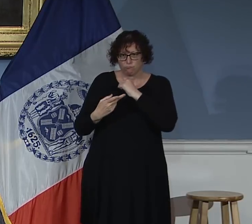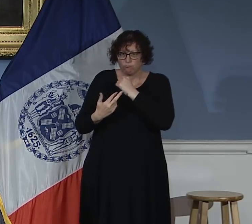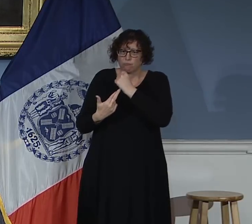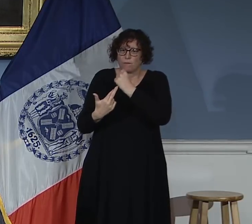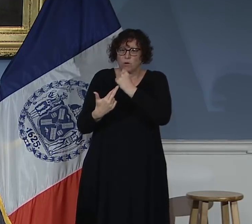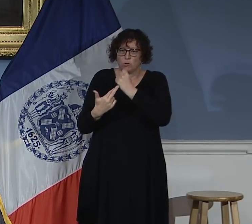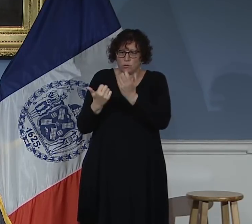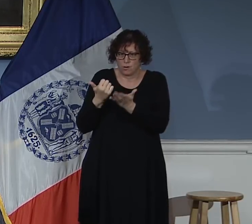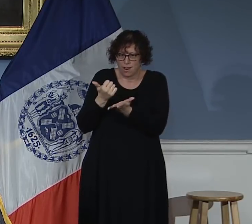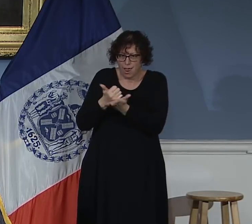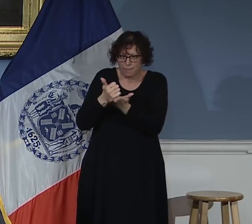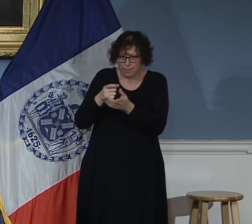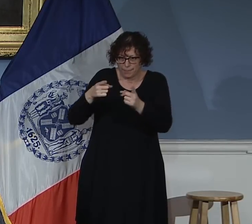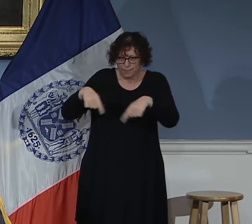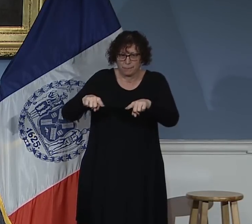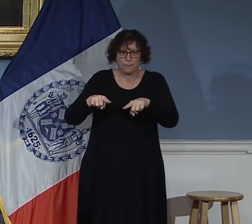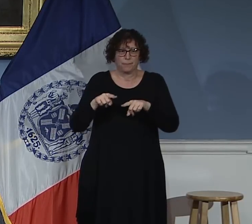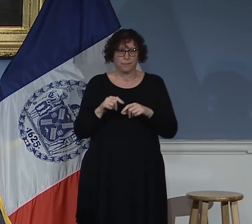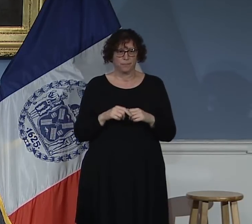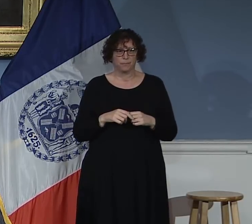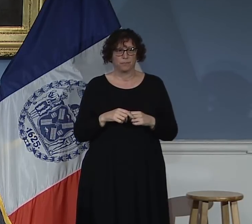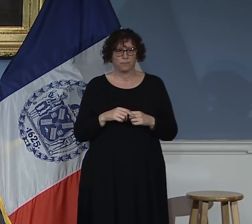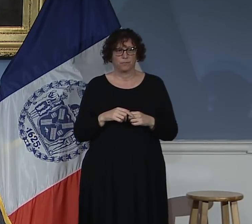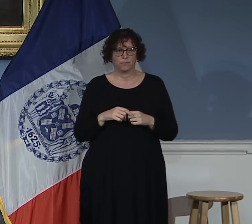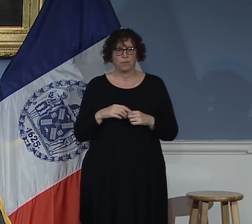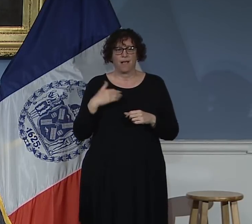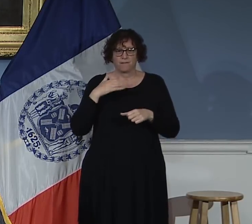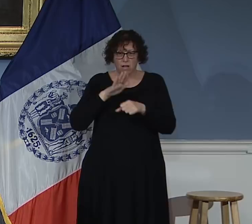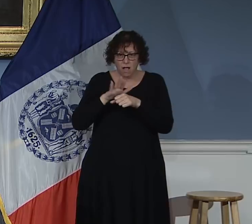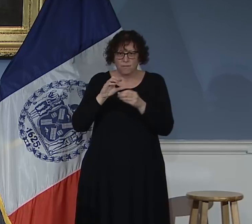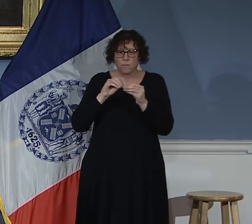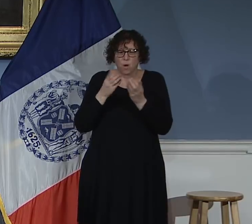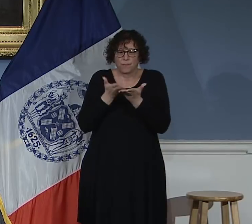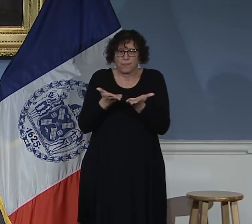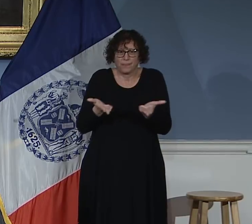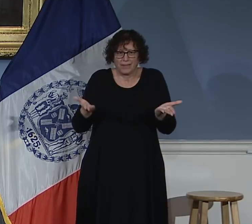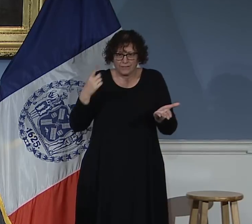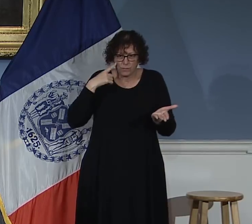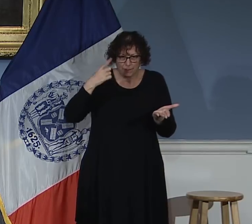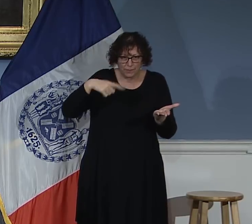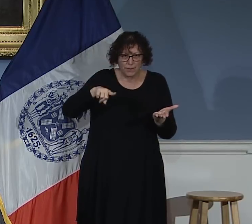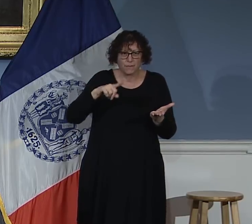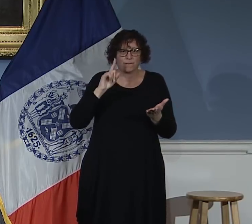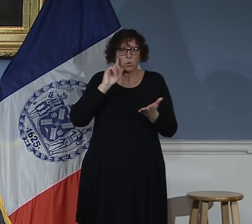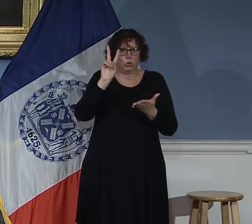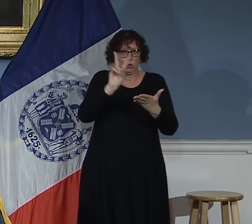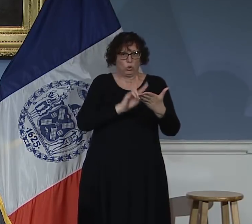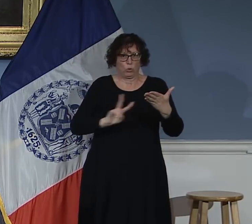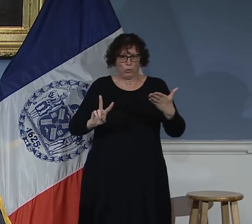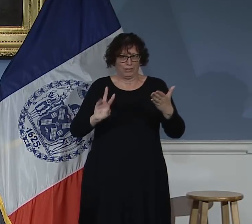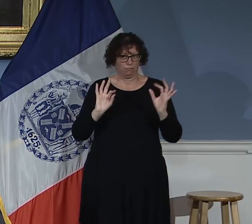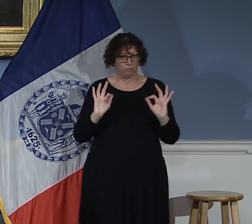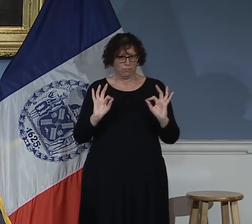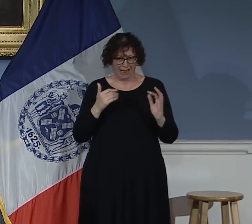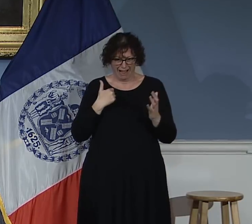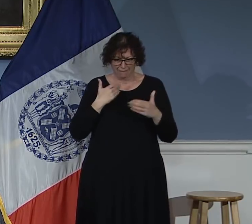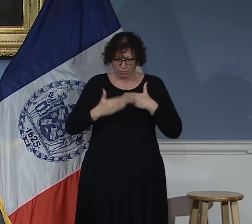SUPPLIES. AFTER TWO WEEKS, TO FINISH, AFTER TWO WEEKS THAT ITSUATION IS GOING TO GET